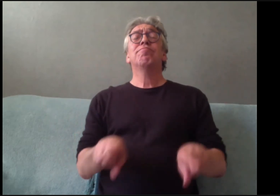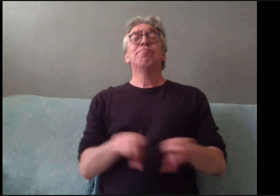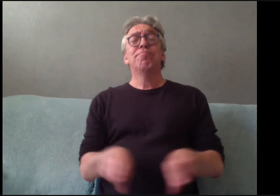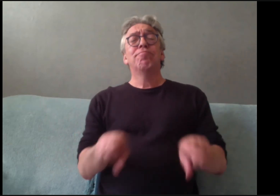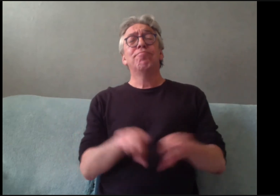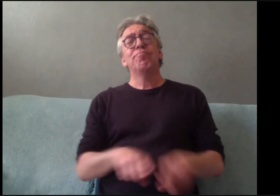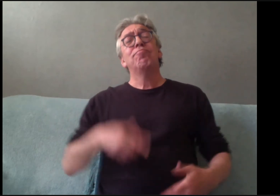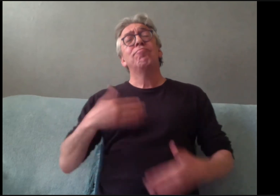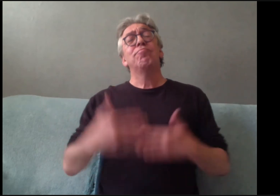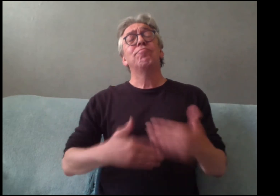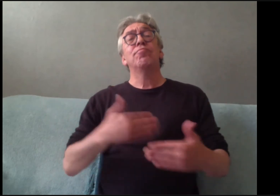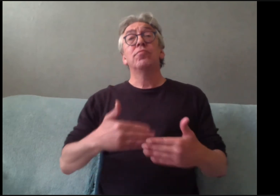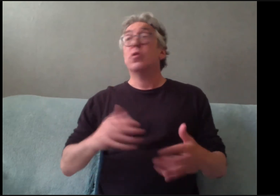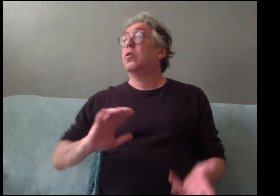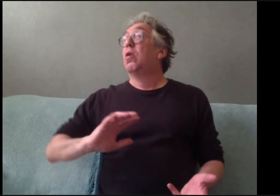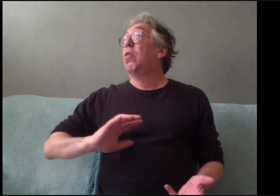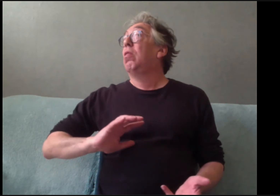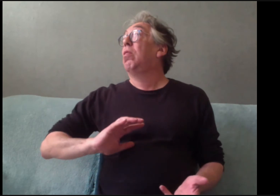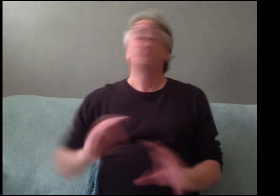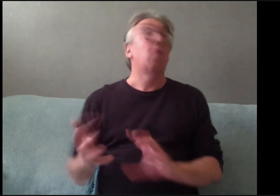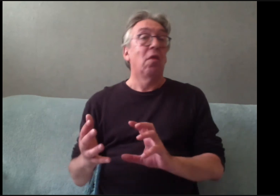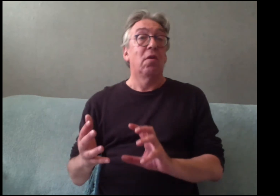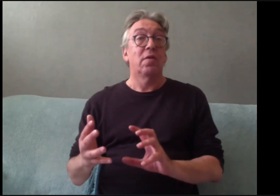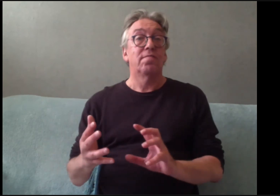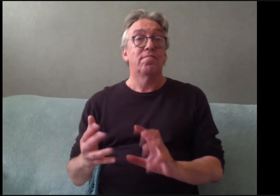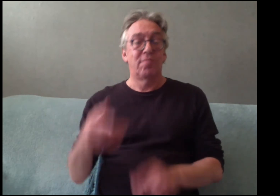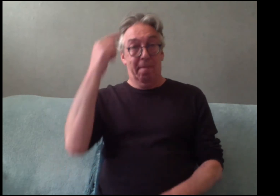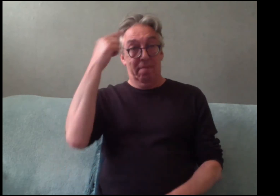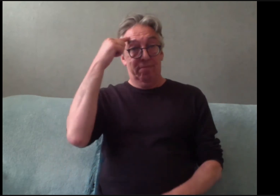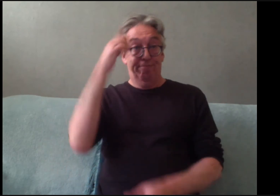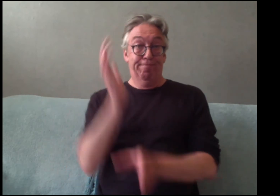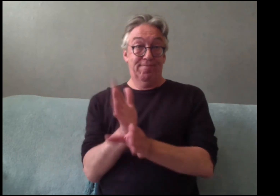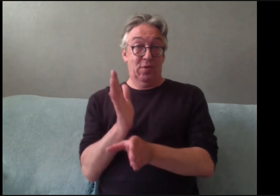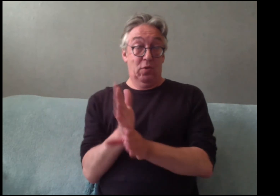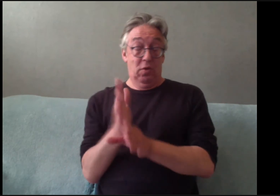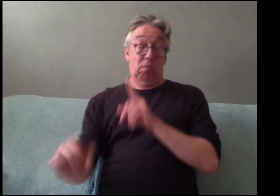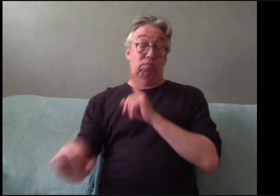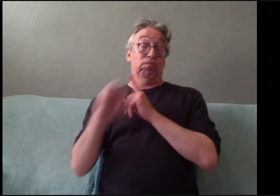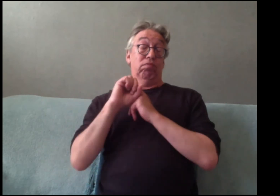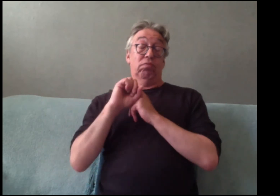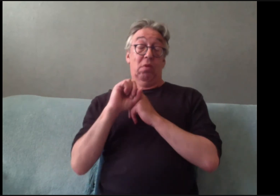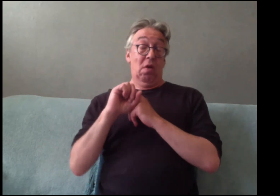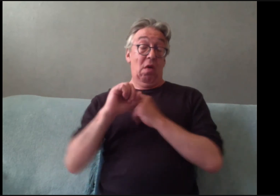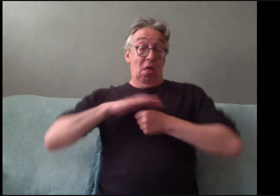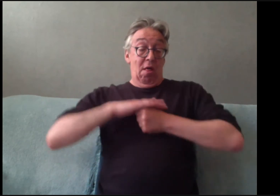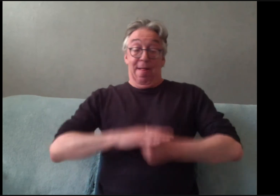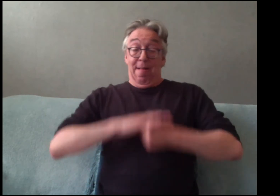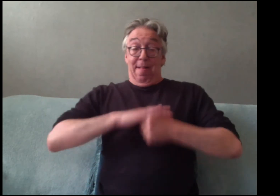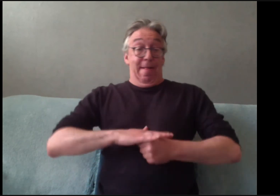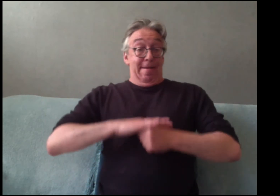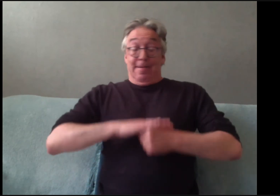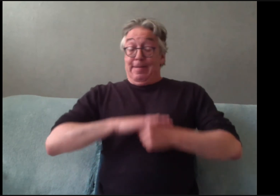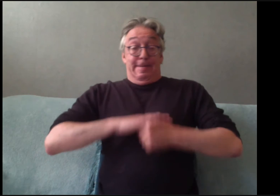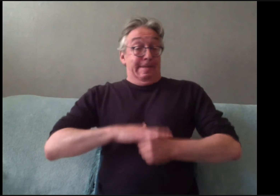Sometimes, the distress can trigger what we call challenging behaviour,